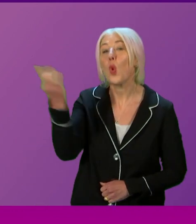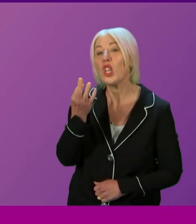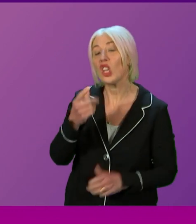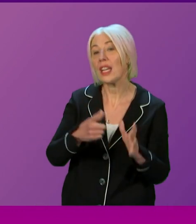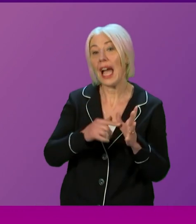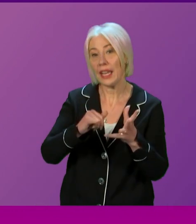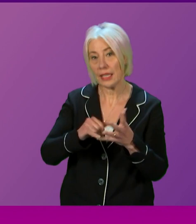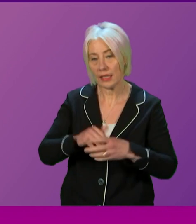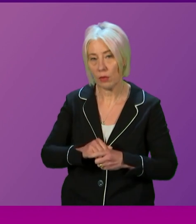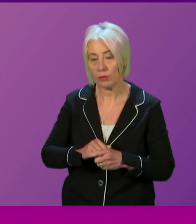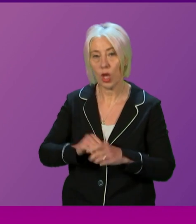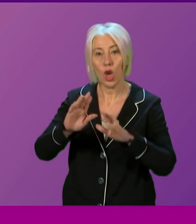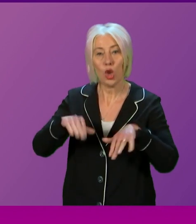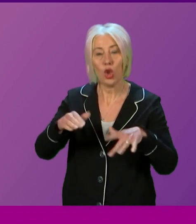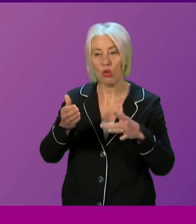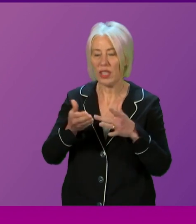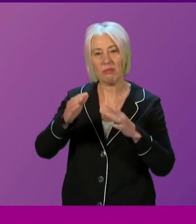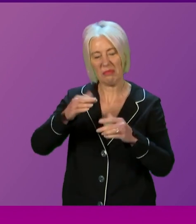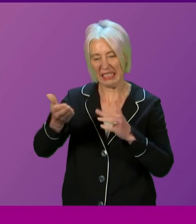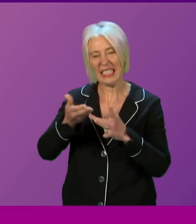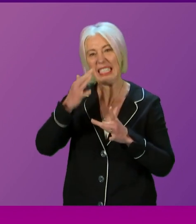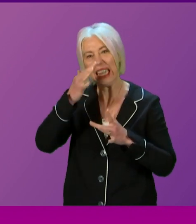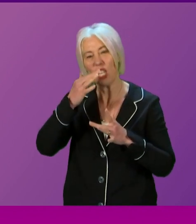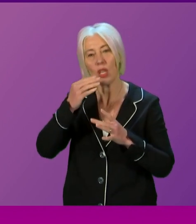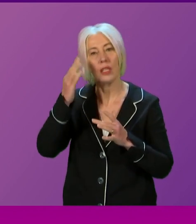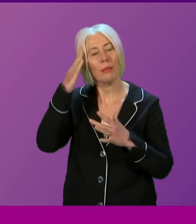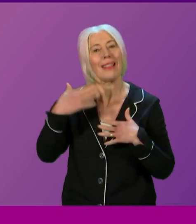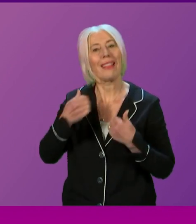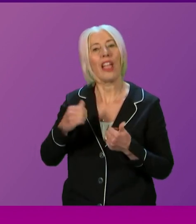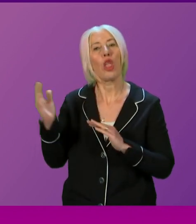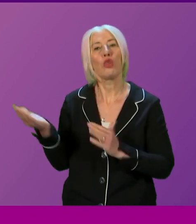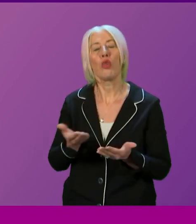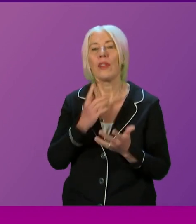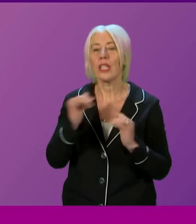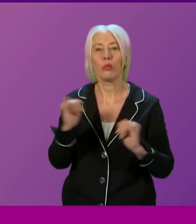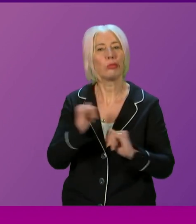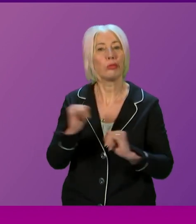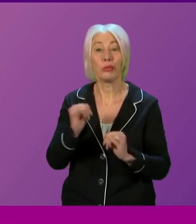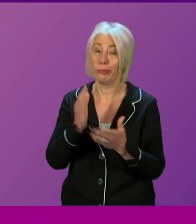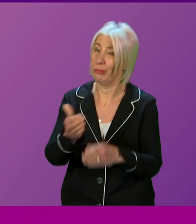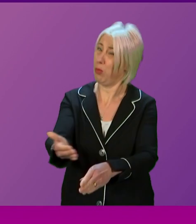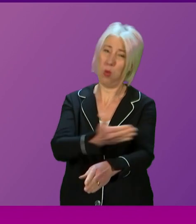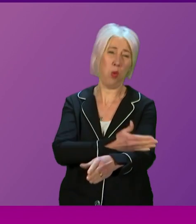Child and adolescent mental health services are in crisis, as they have been since long before the pandemic.